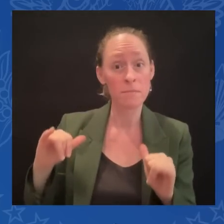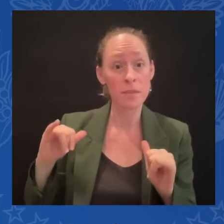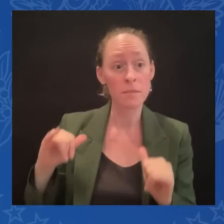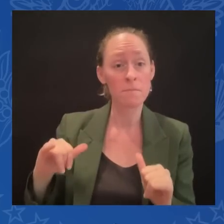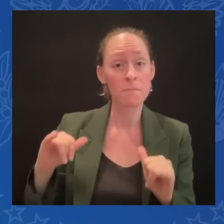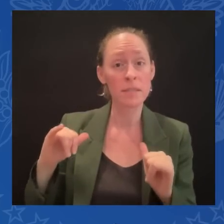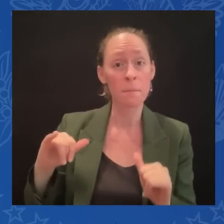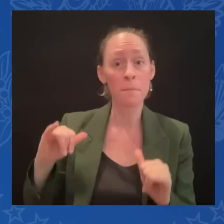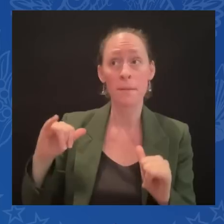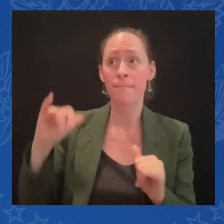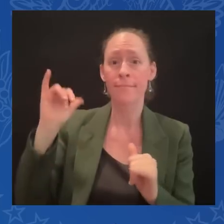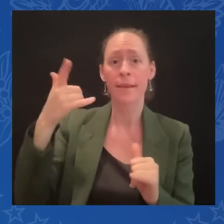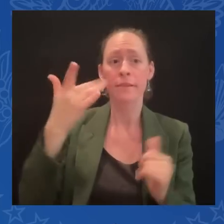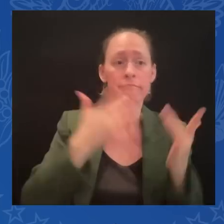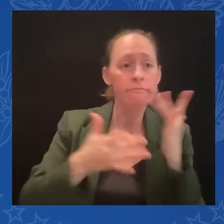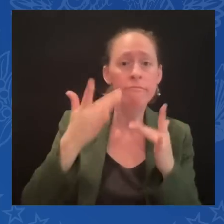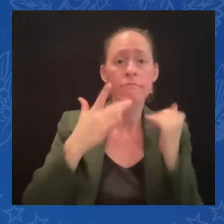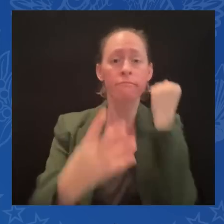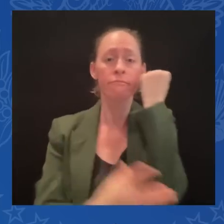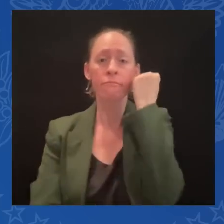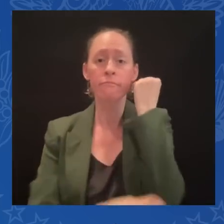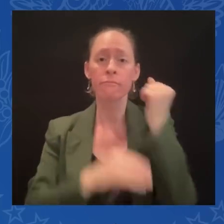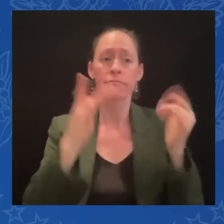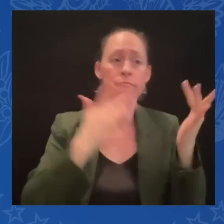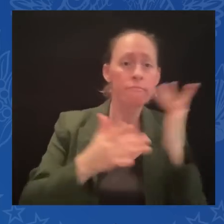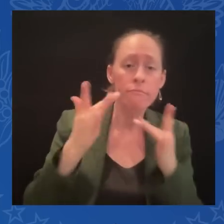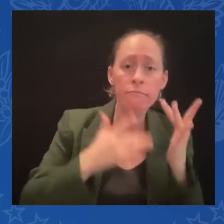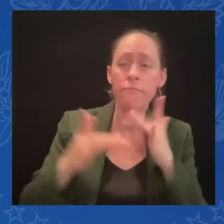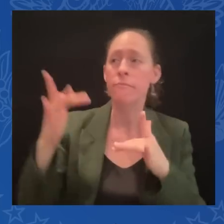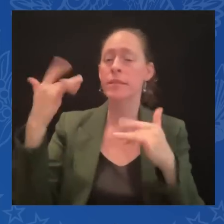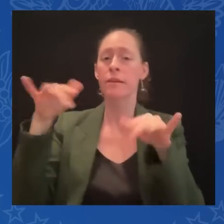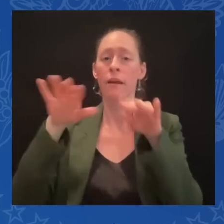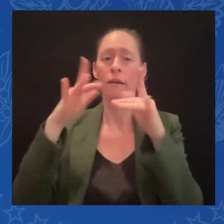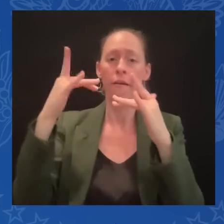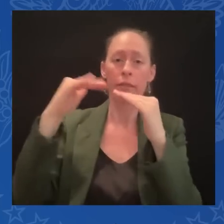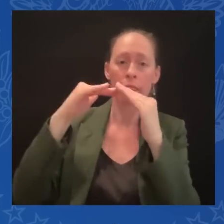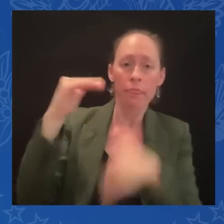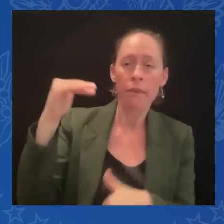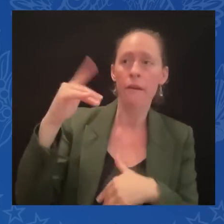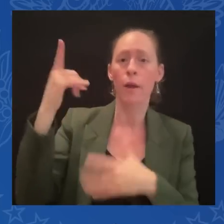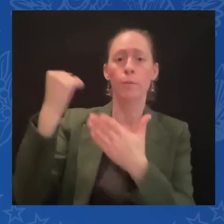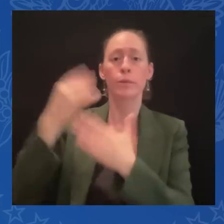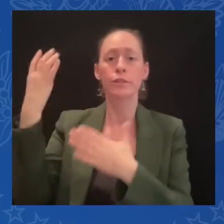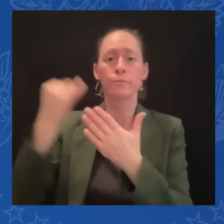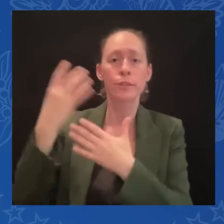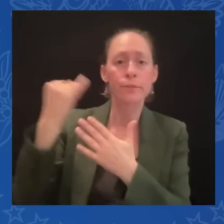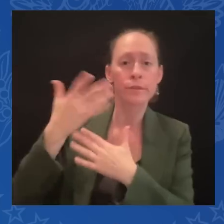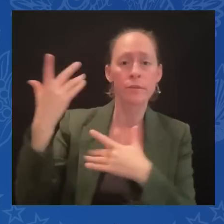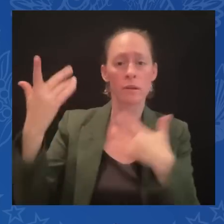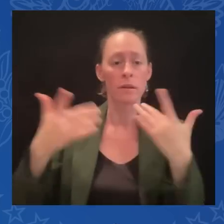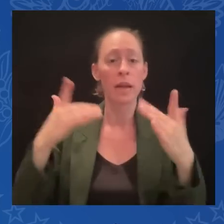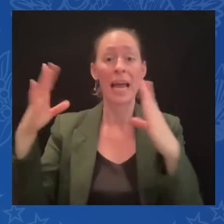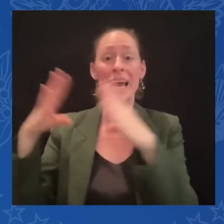that saw jobs shipped overseas, towns hollowed out? When I ran, I promised we would not continue down